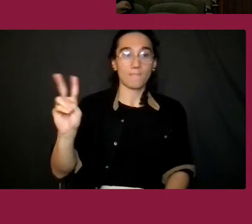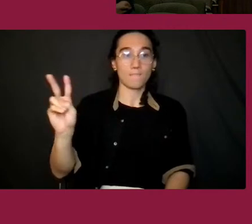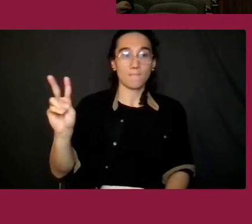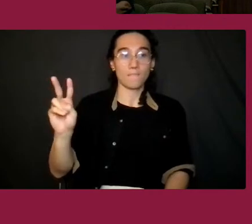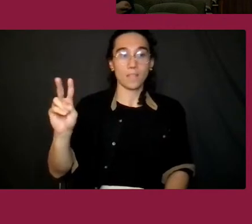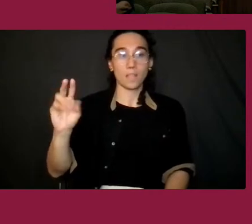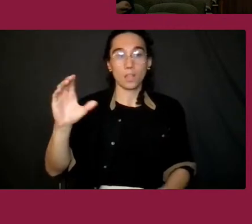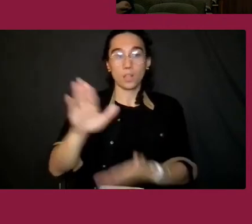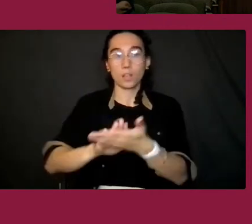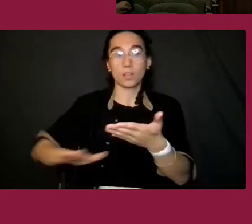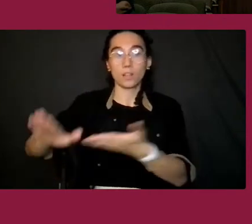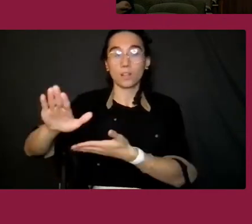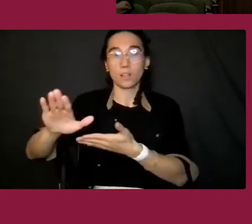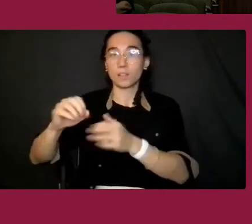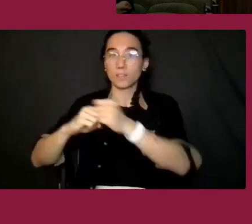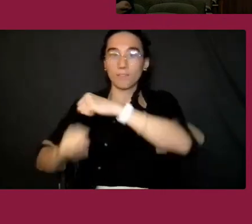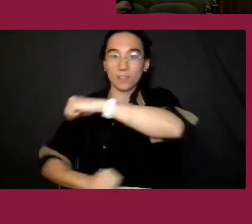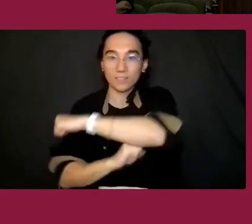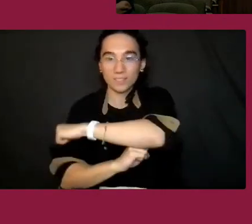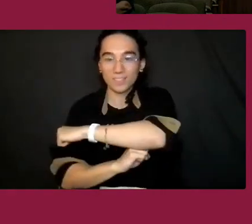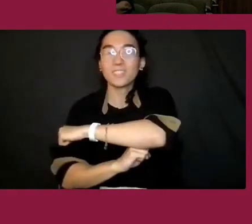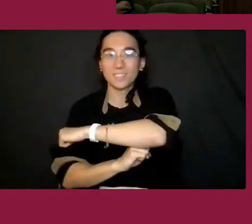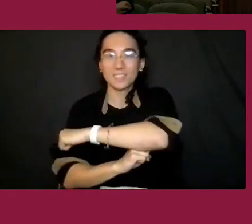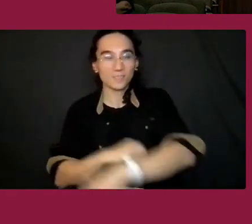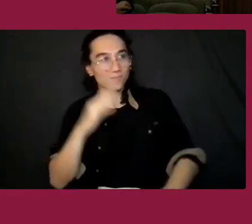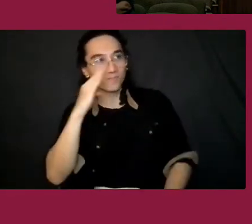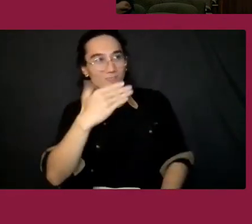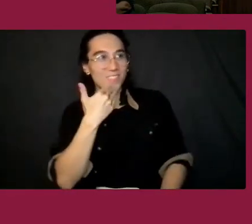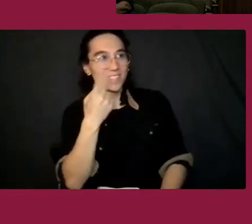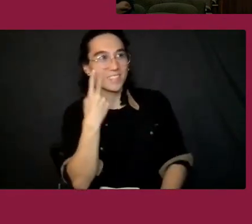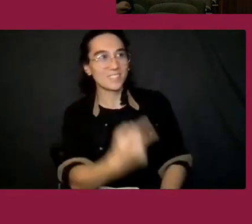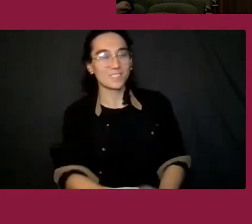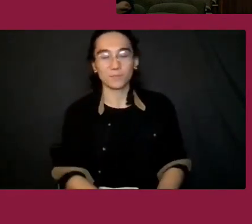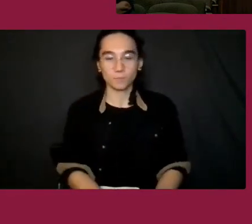Okay, it's good to see you. Um, Dr. Zellet?